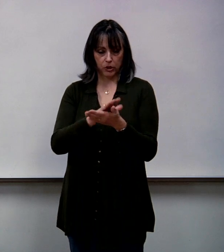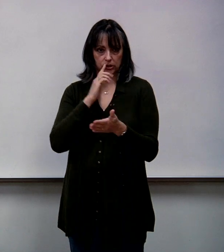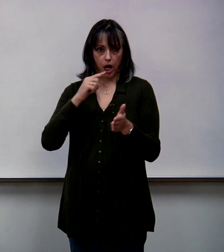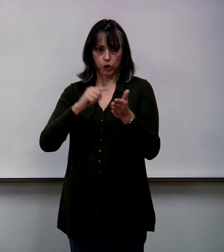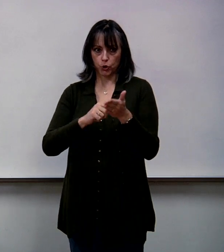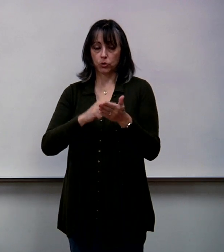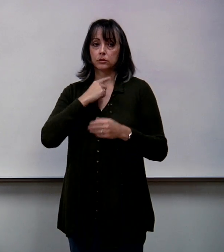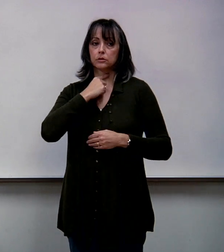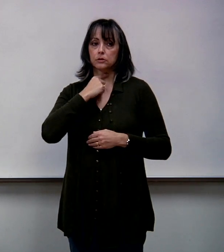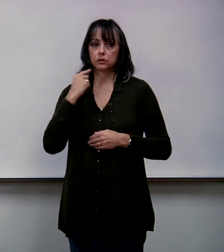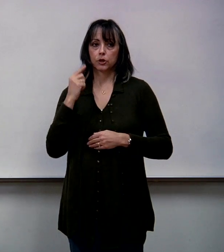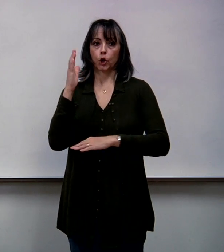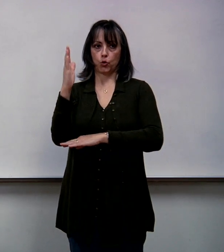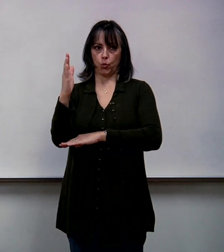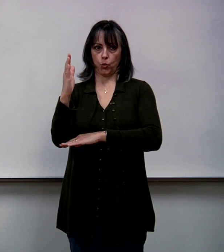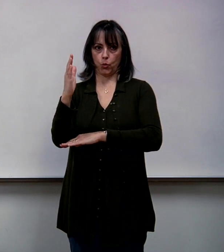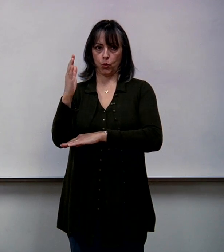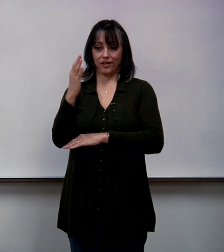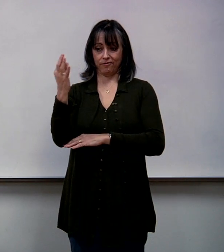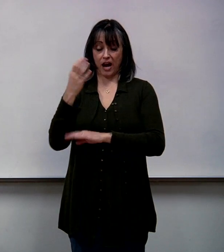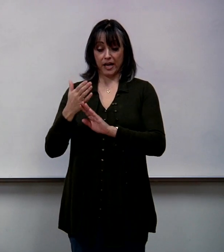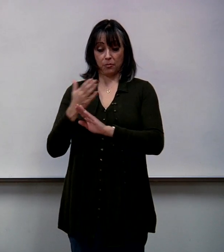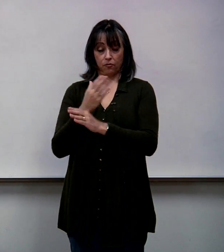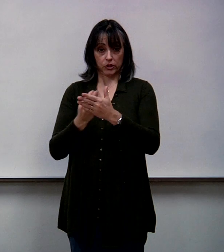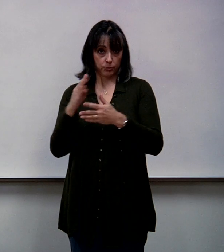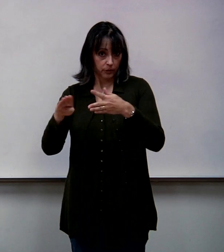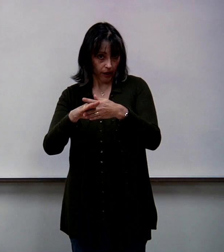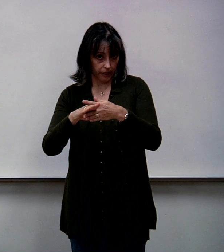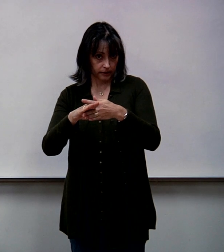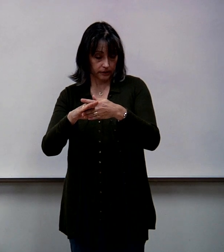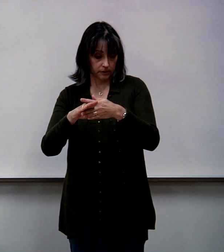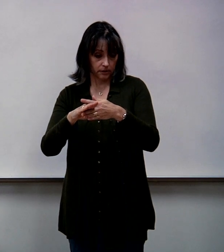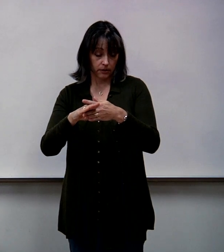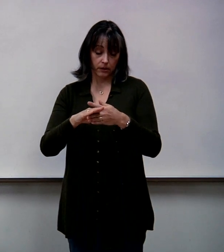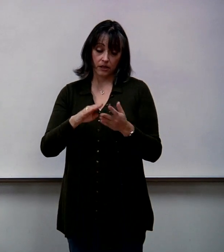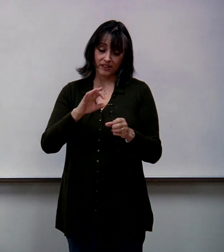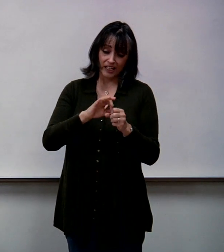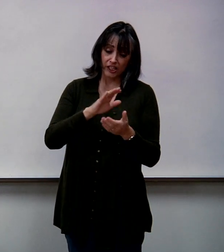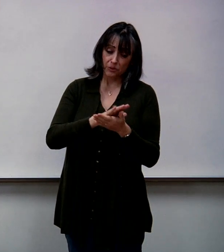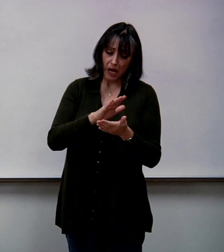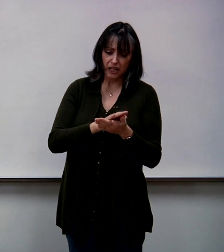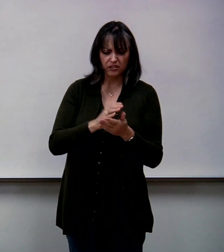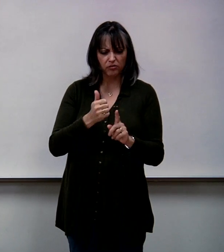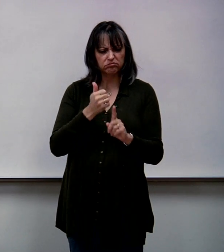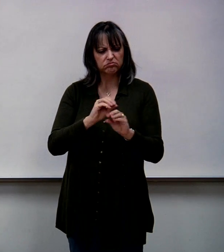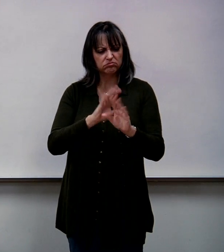on the Friday before break. The packets have lots of, their fairly self-explanatory.